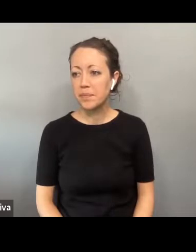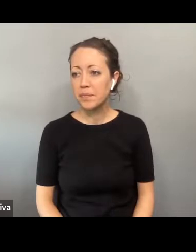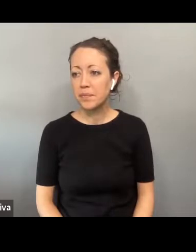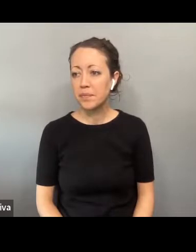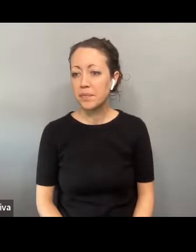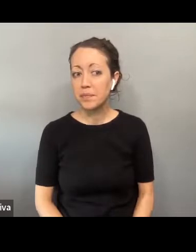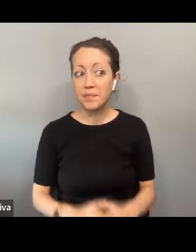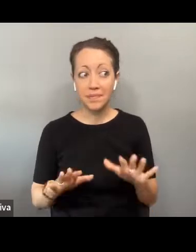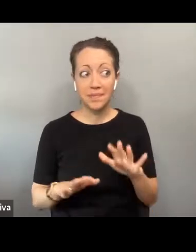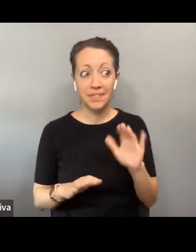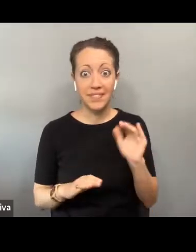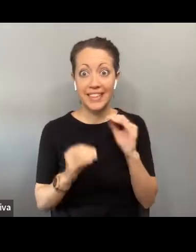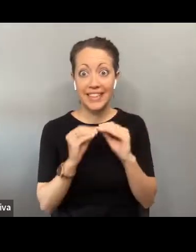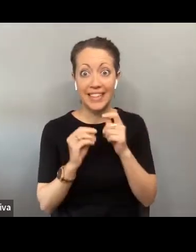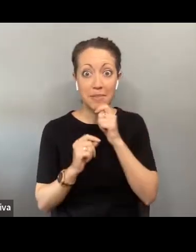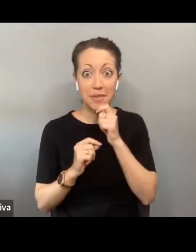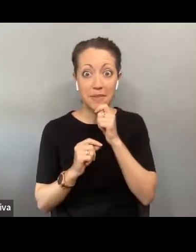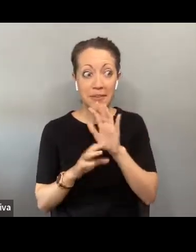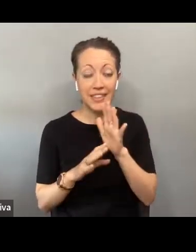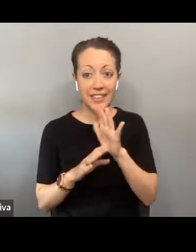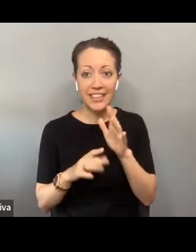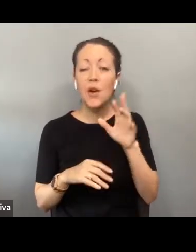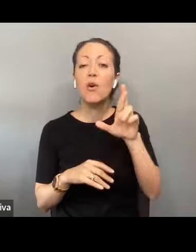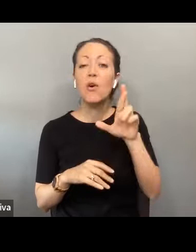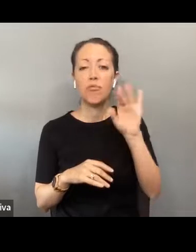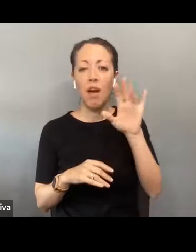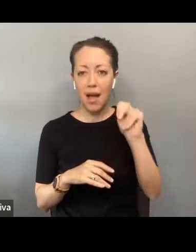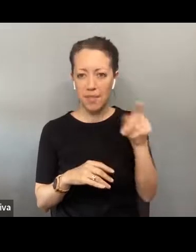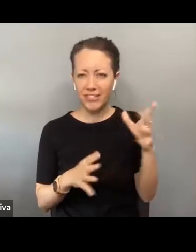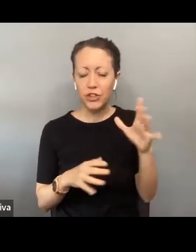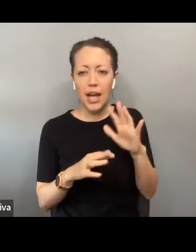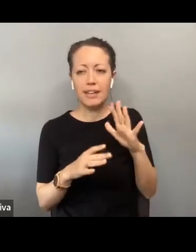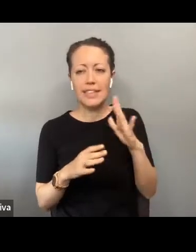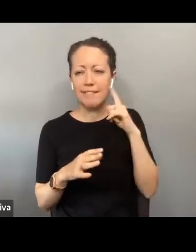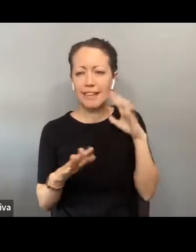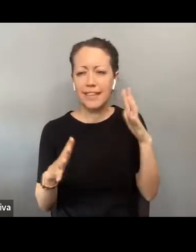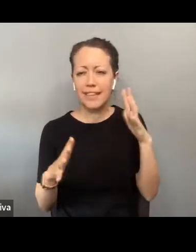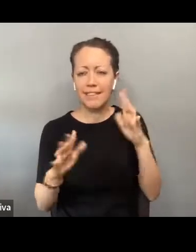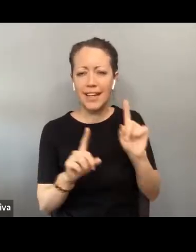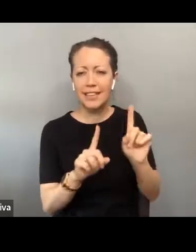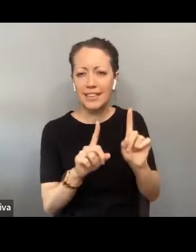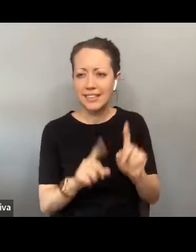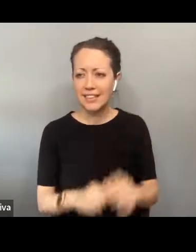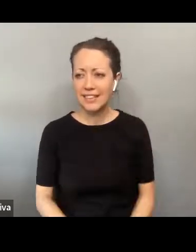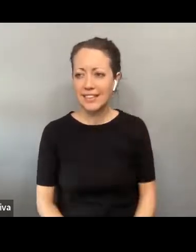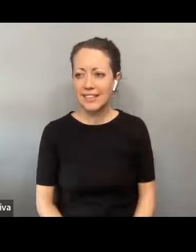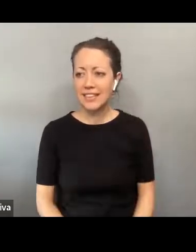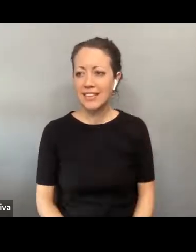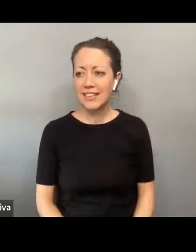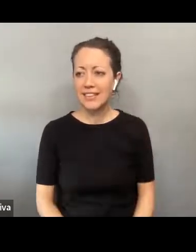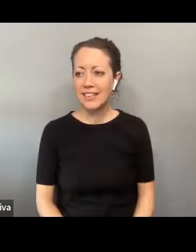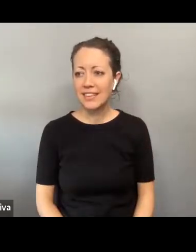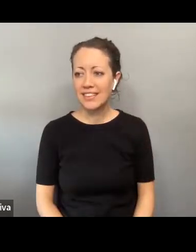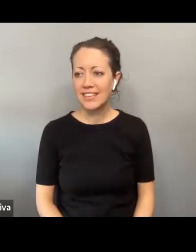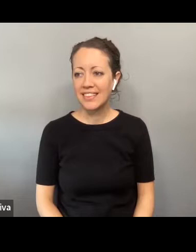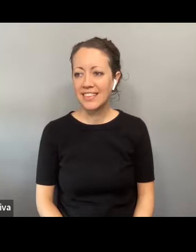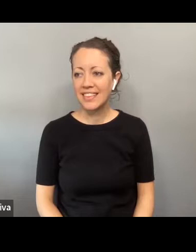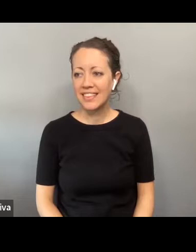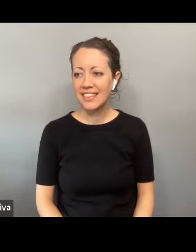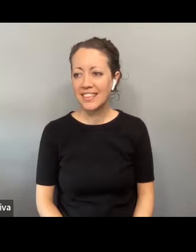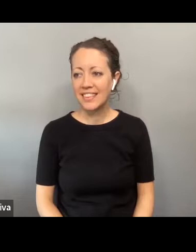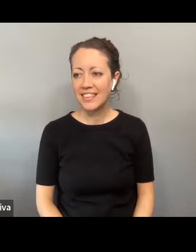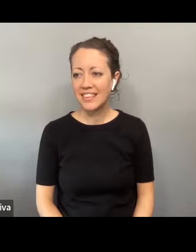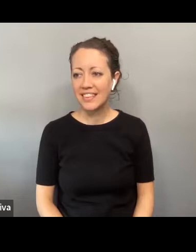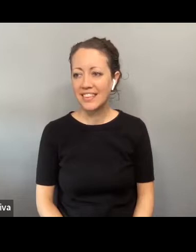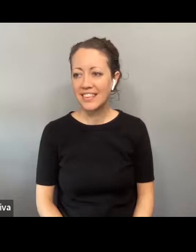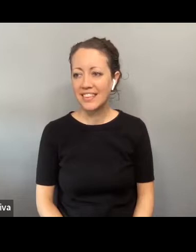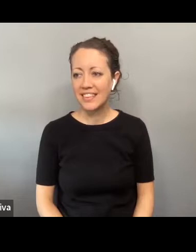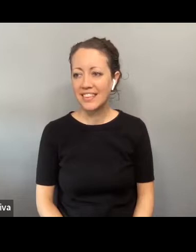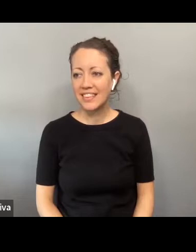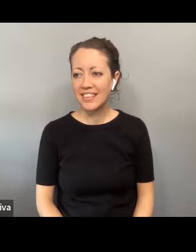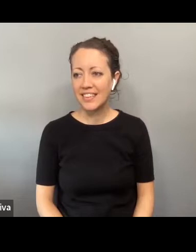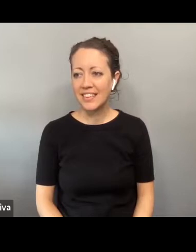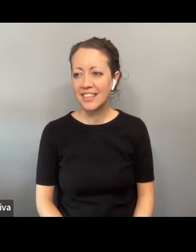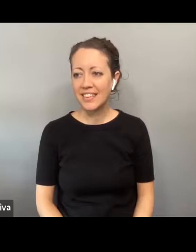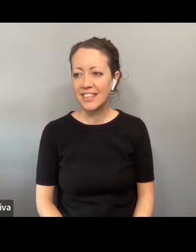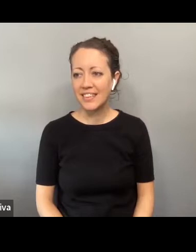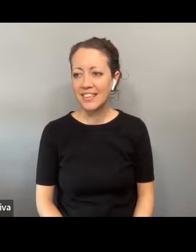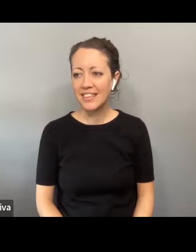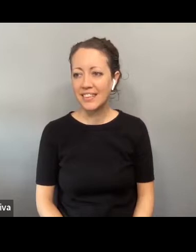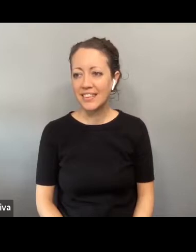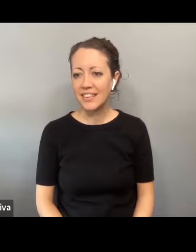Okay, as Robin said, my name is Christopher